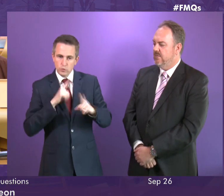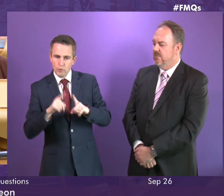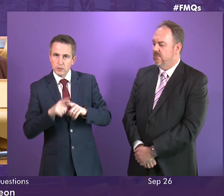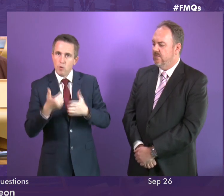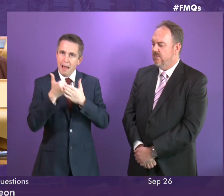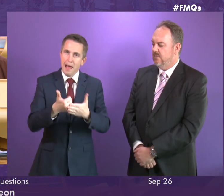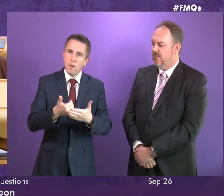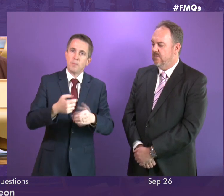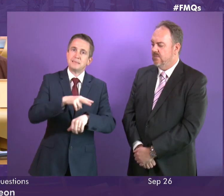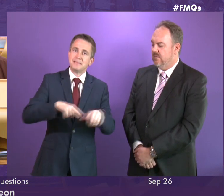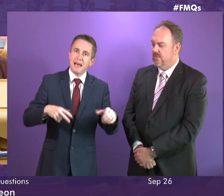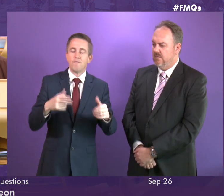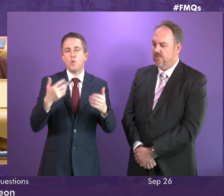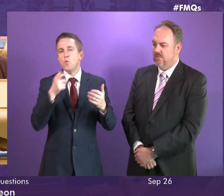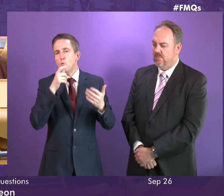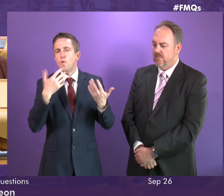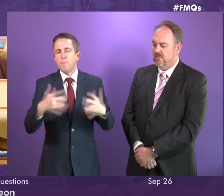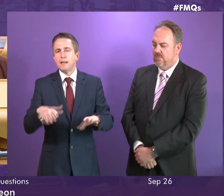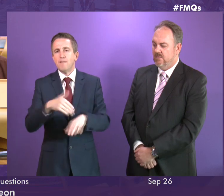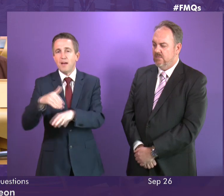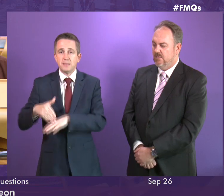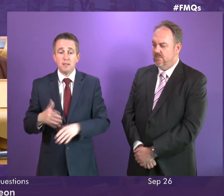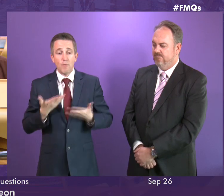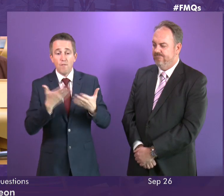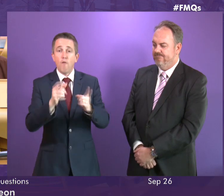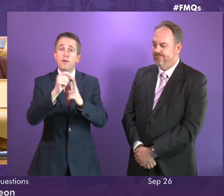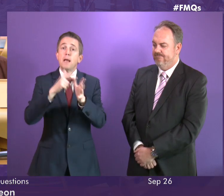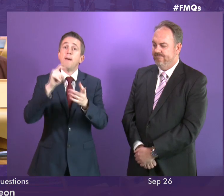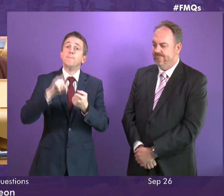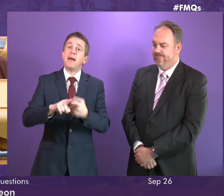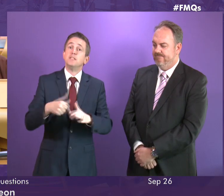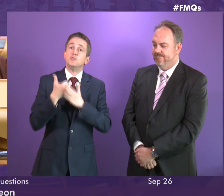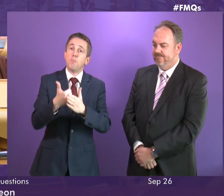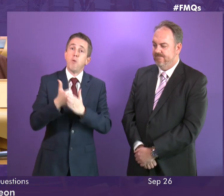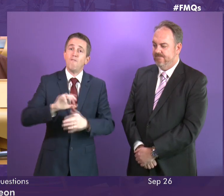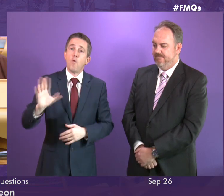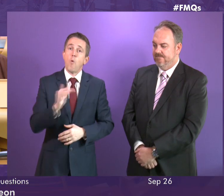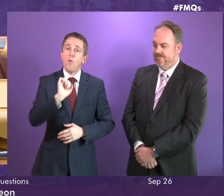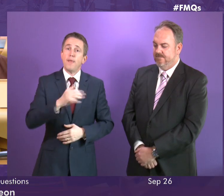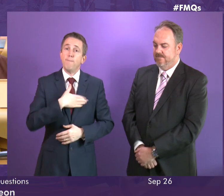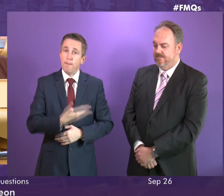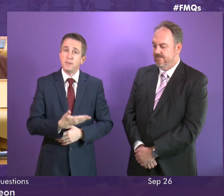We have contacted trade unions to offer PACE support for their members. We will continue